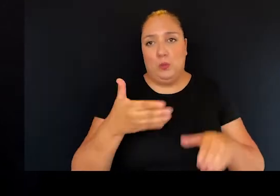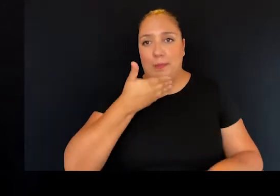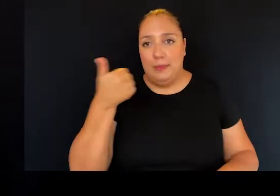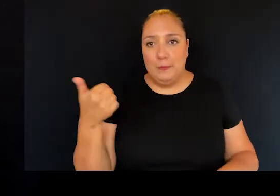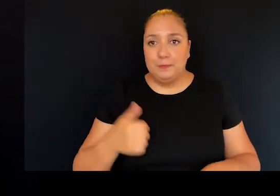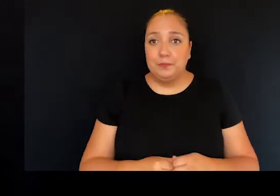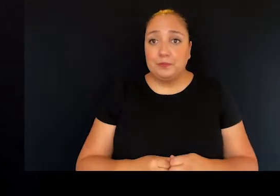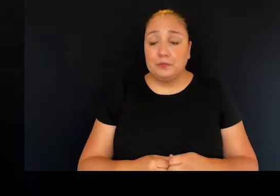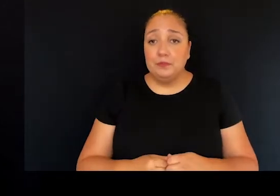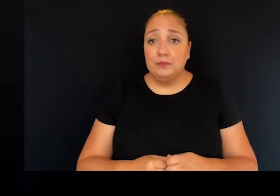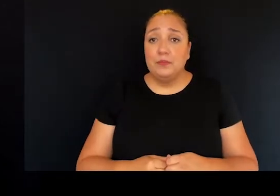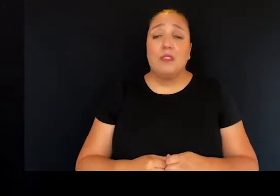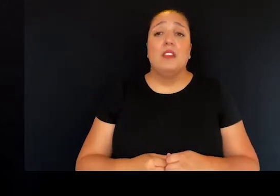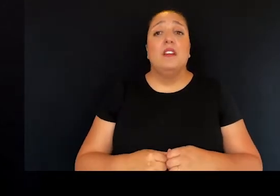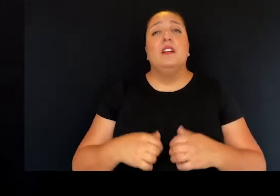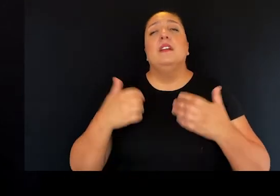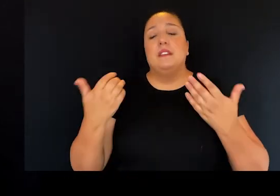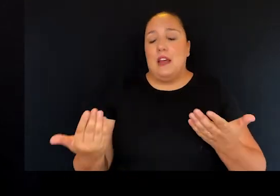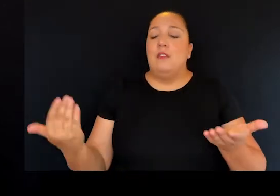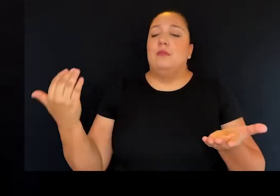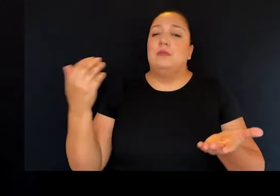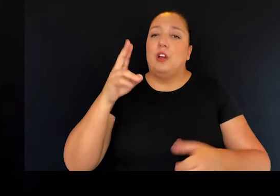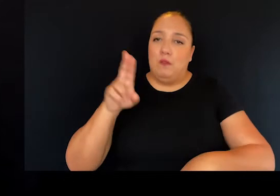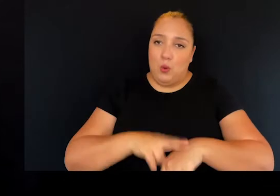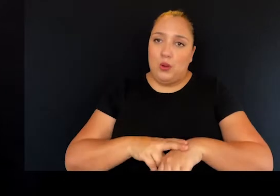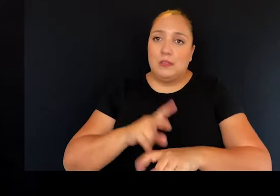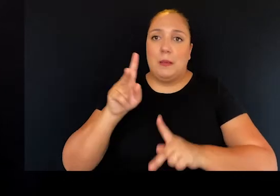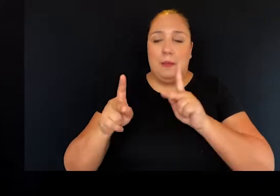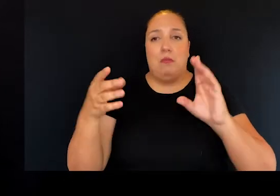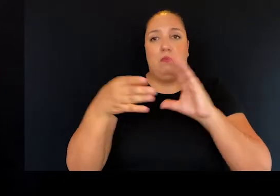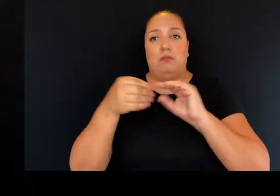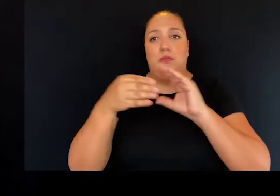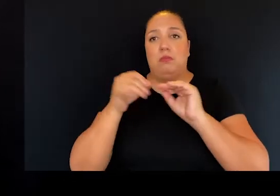and of course cancel culture comes up, comes to mind of course also where, you know,